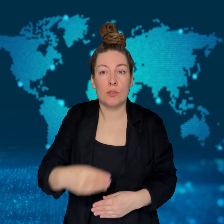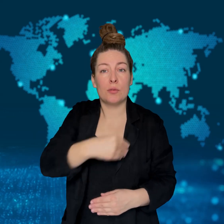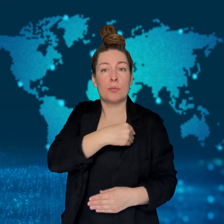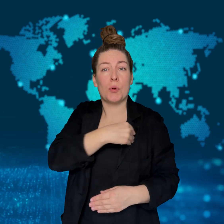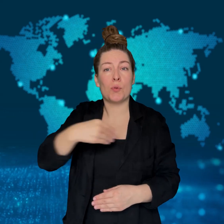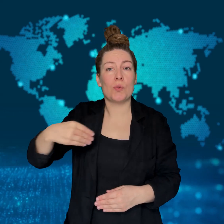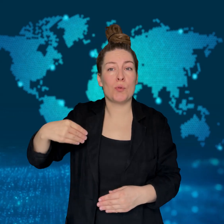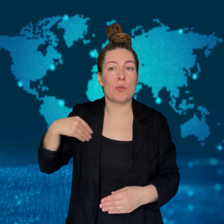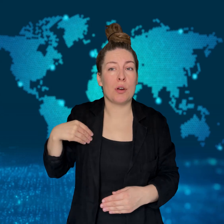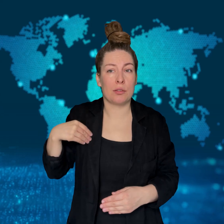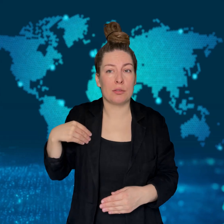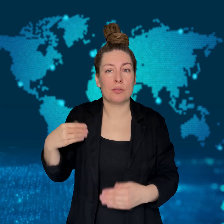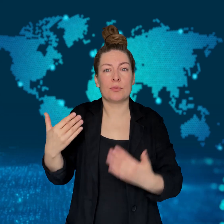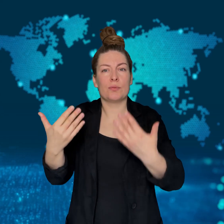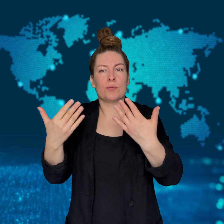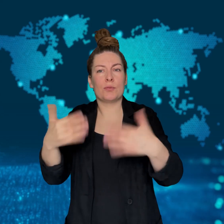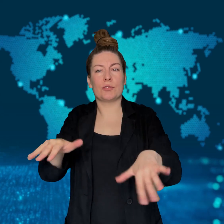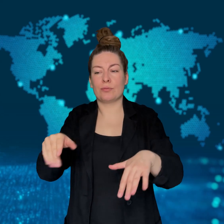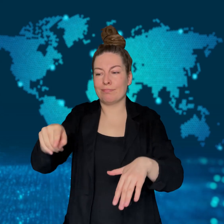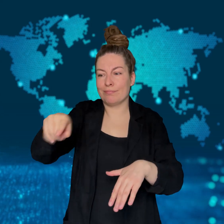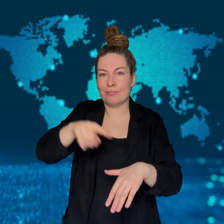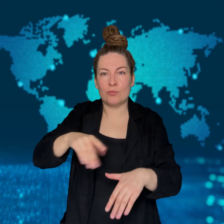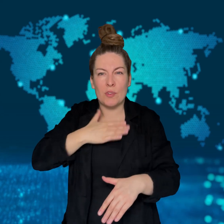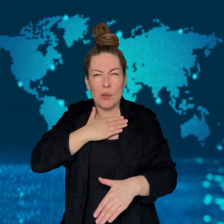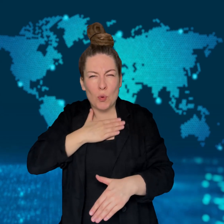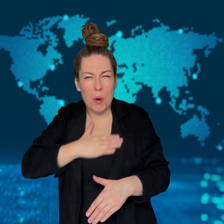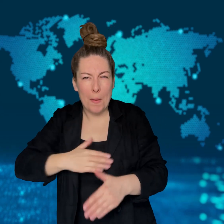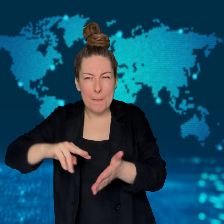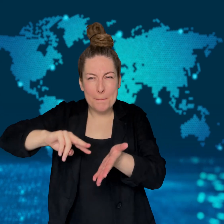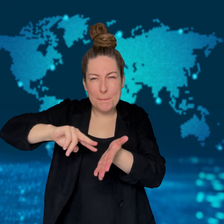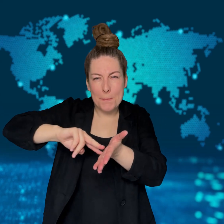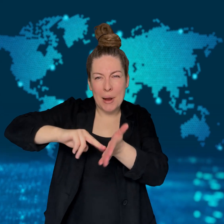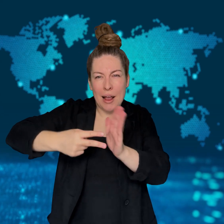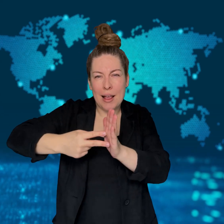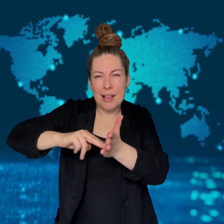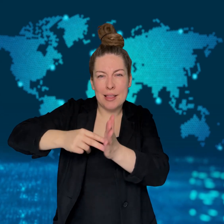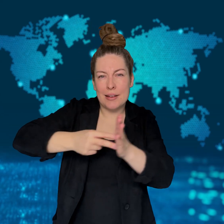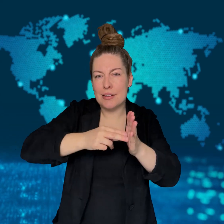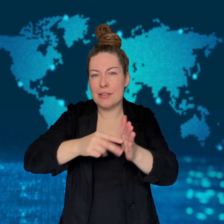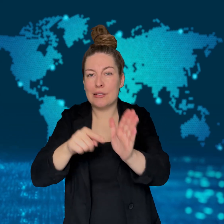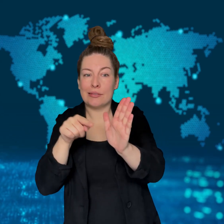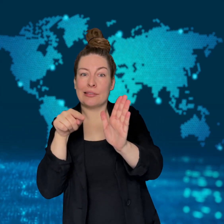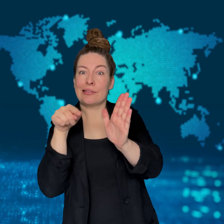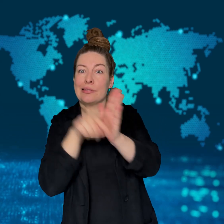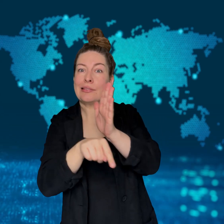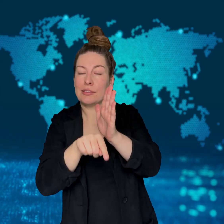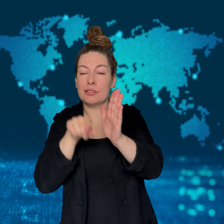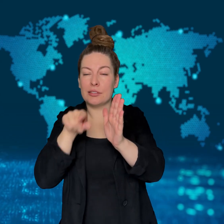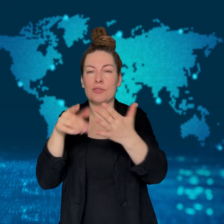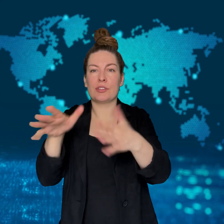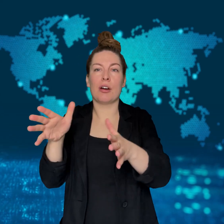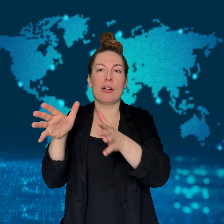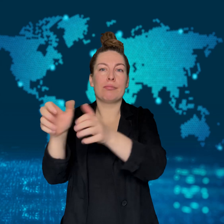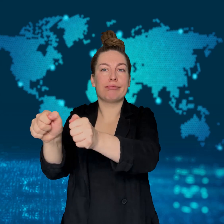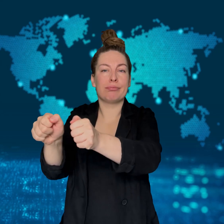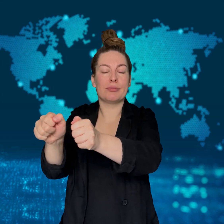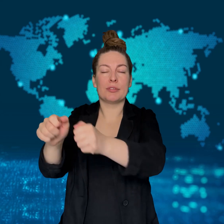Assassination plot arrested